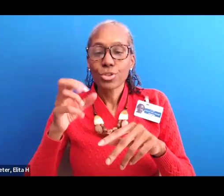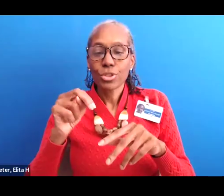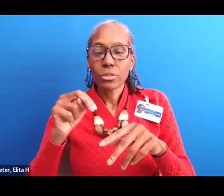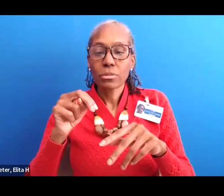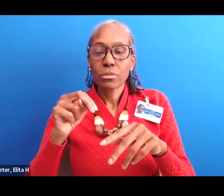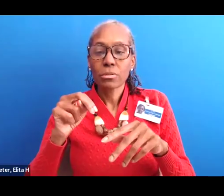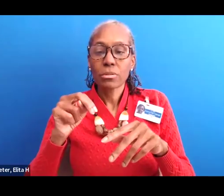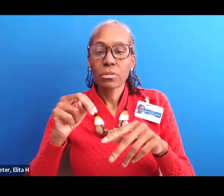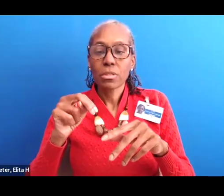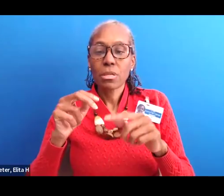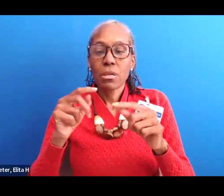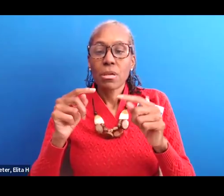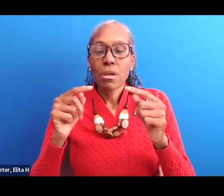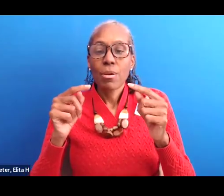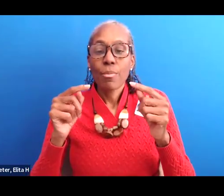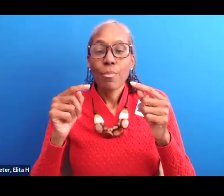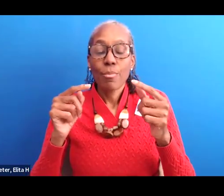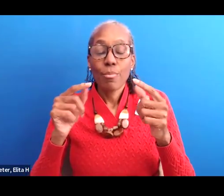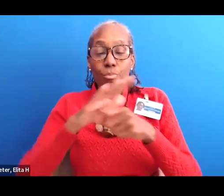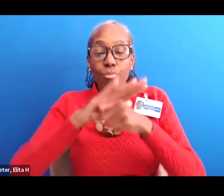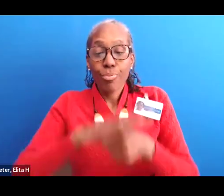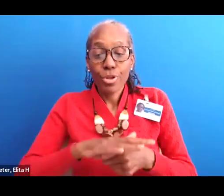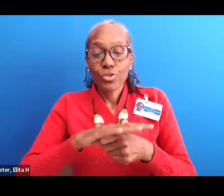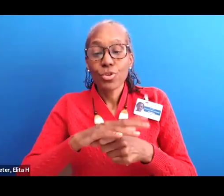But do you have one on the back of your wheelchair?